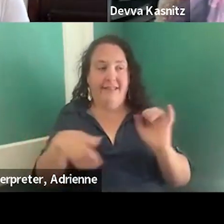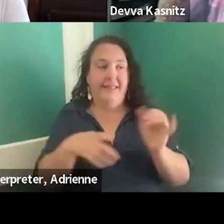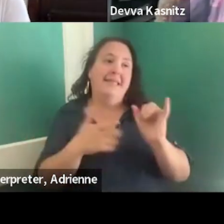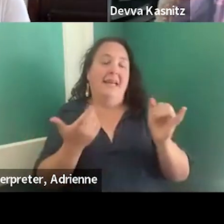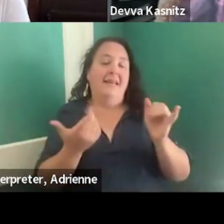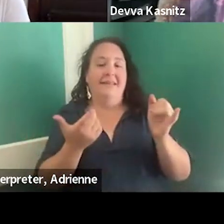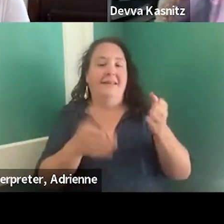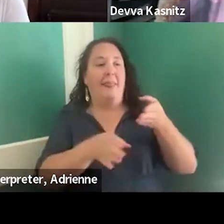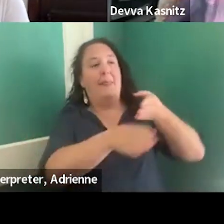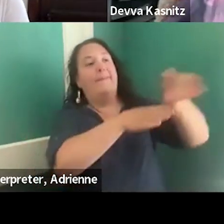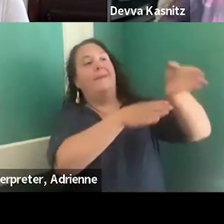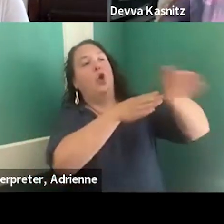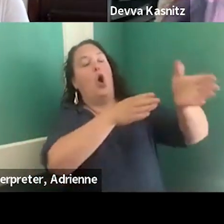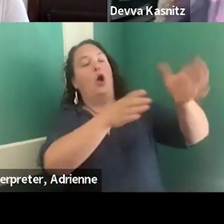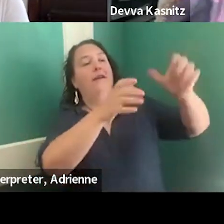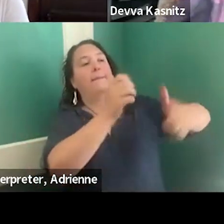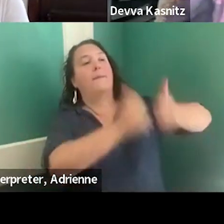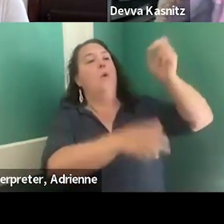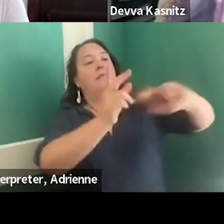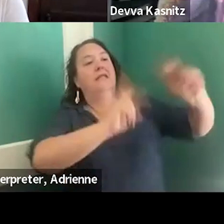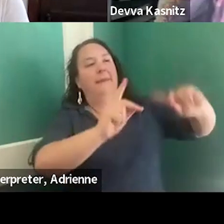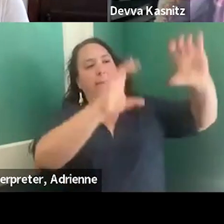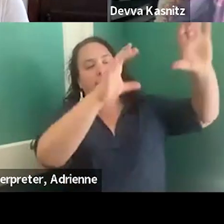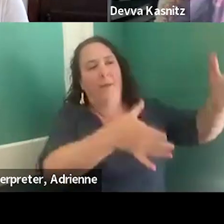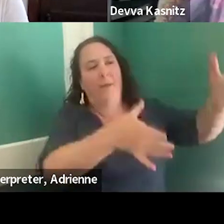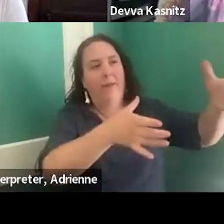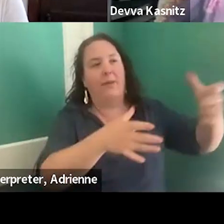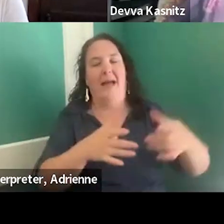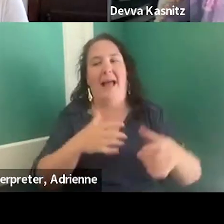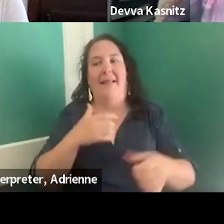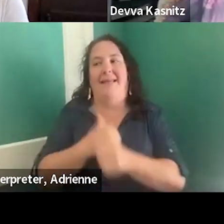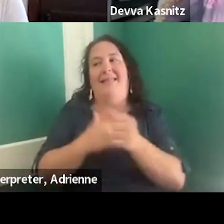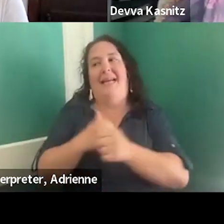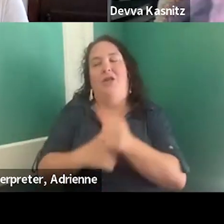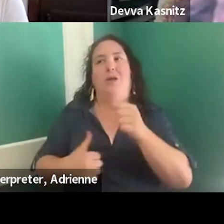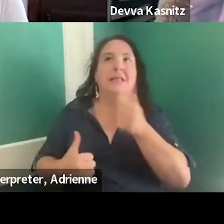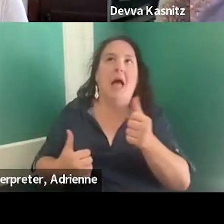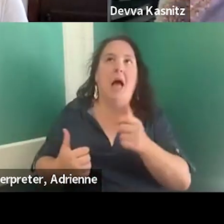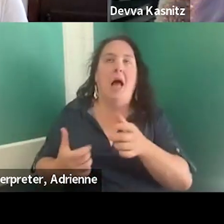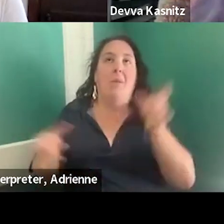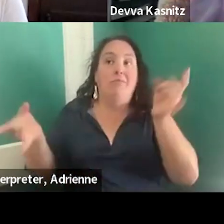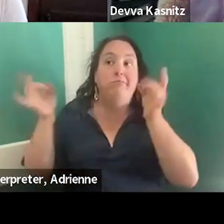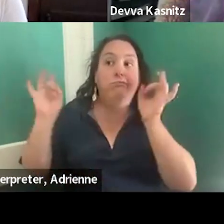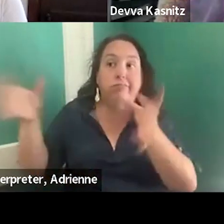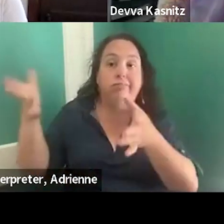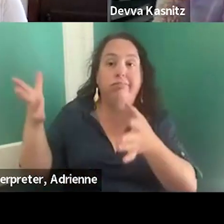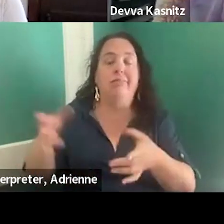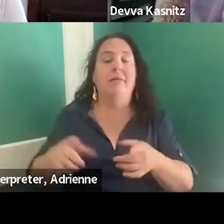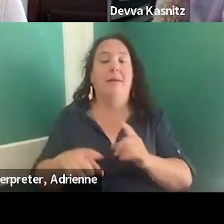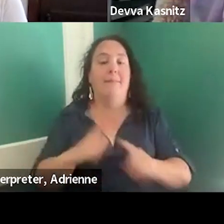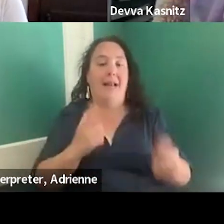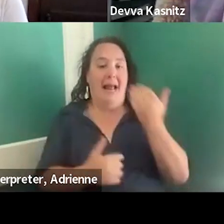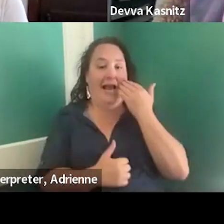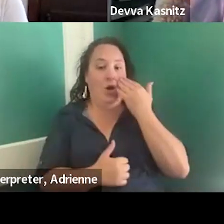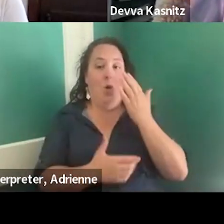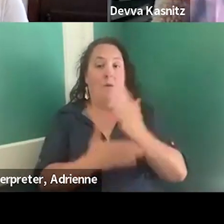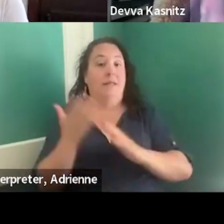It doesn't harm them in the same way, or the harms aren't as extreme, but, I mean, I know people who can't use tactile paver pavement at all.